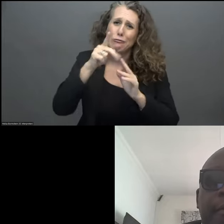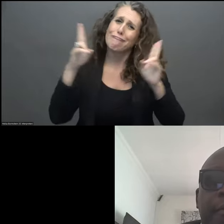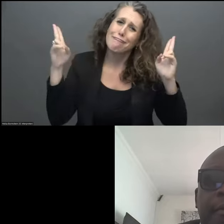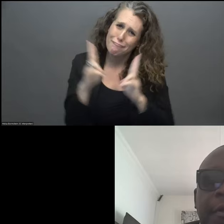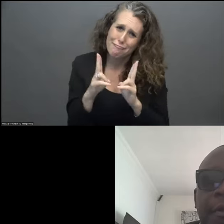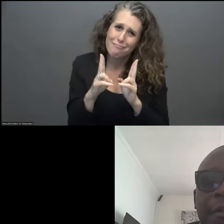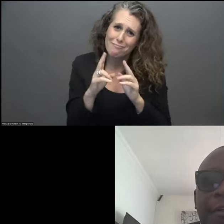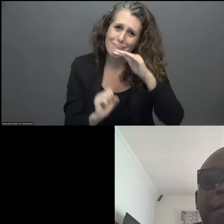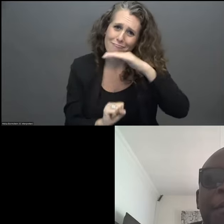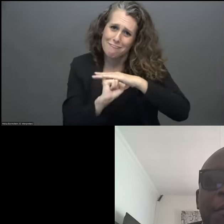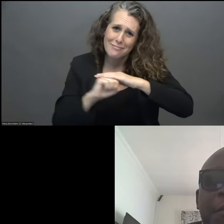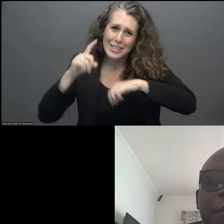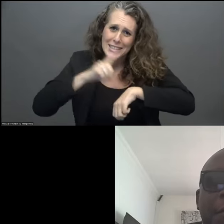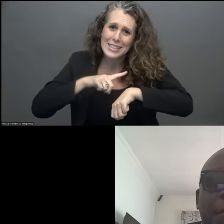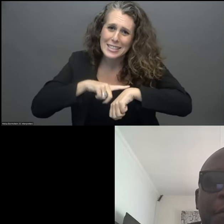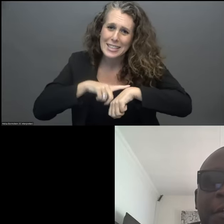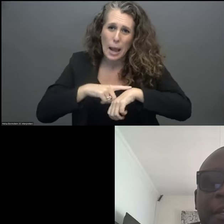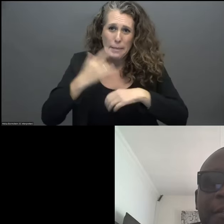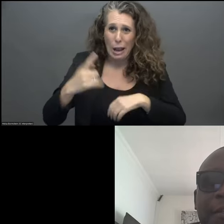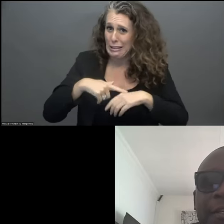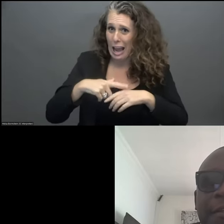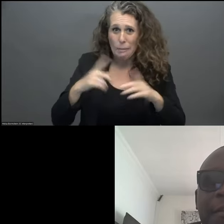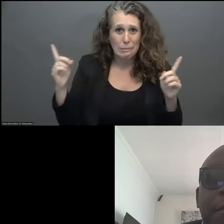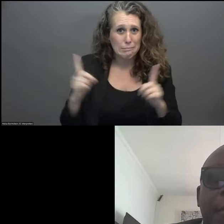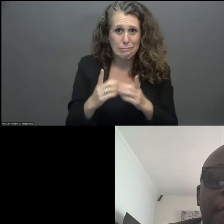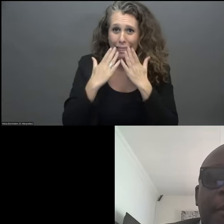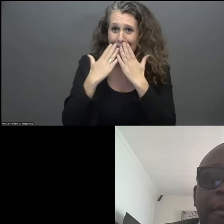carriers were more successful Mexico. 15:40:06 Okay, thanks very much for the ILO